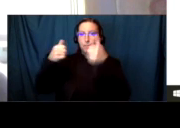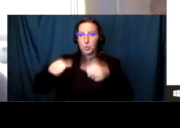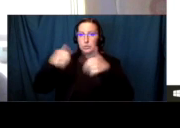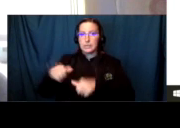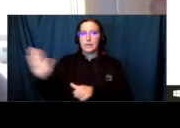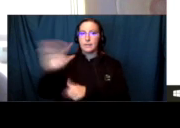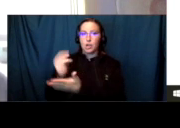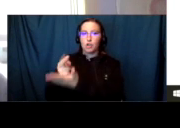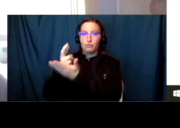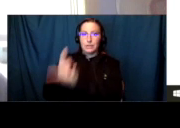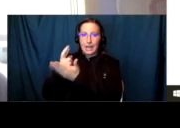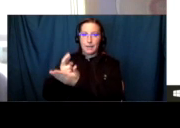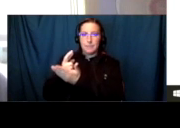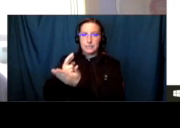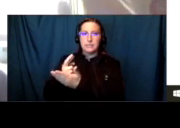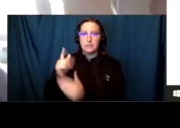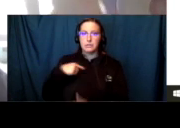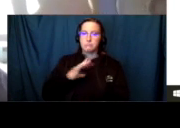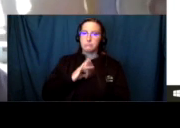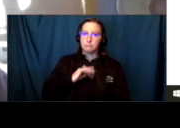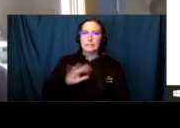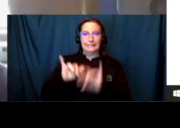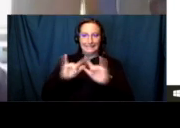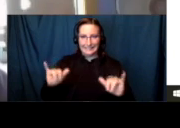that include this same sort of idea that you're working on cognition,